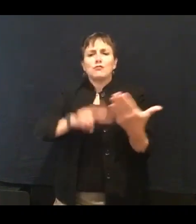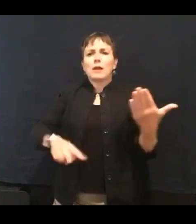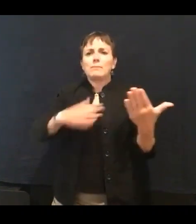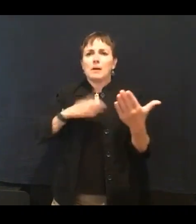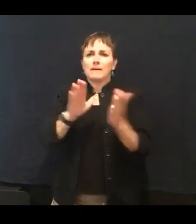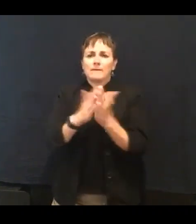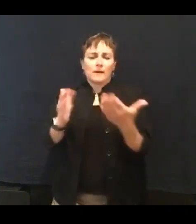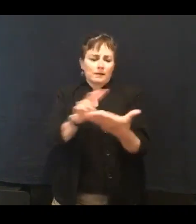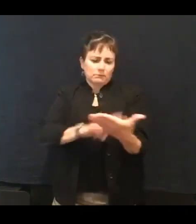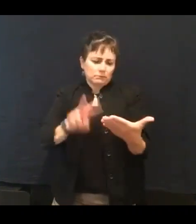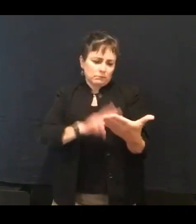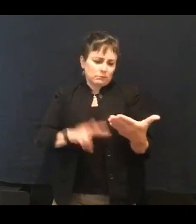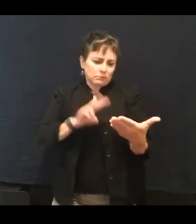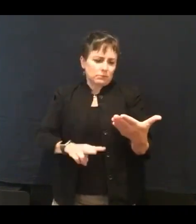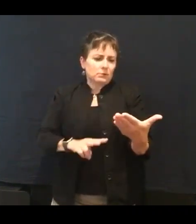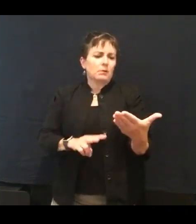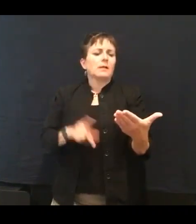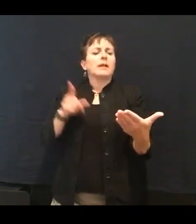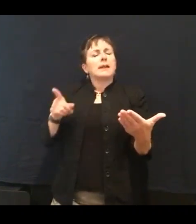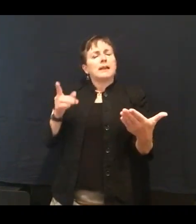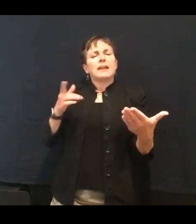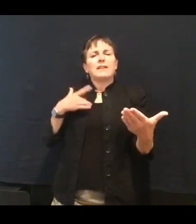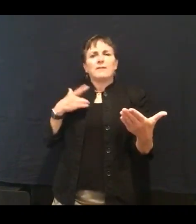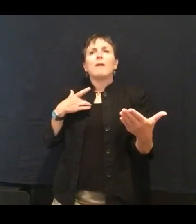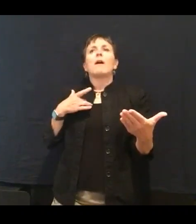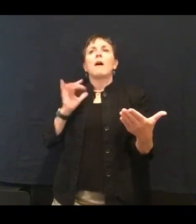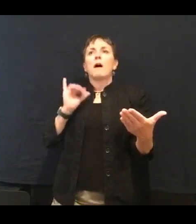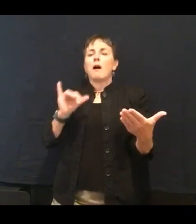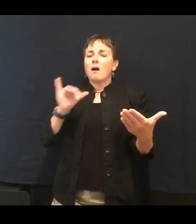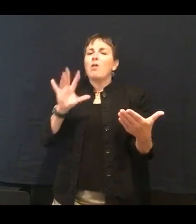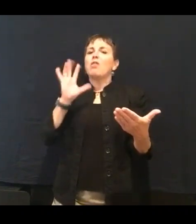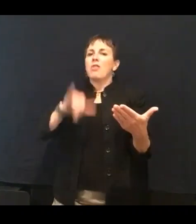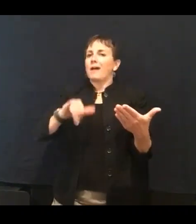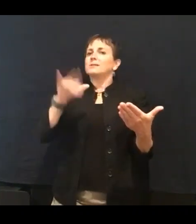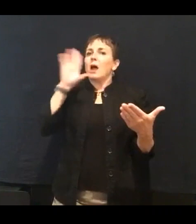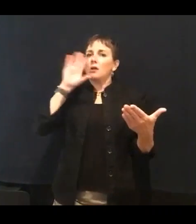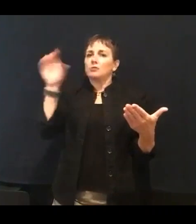was the first clinician to recognize that my symptoms fit the profile of Usher syndrome.